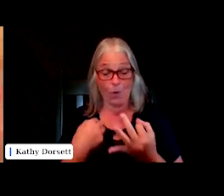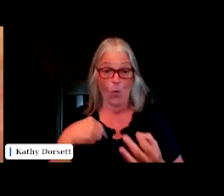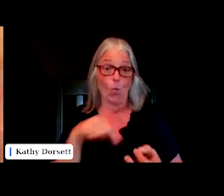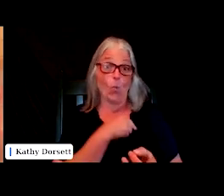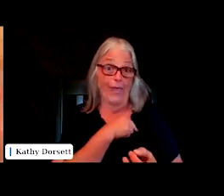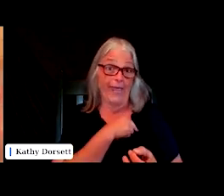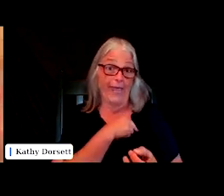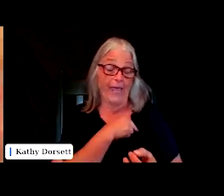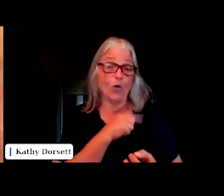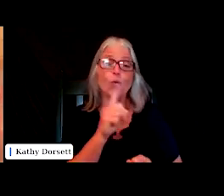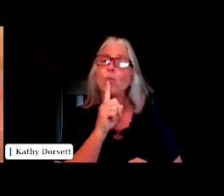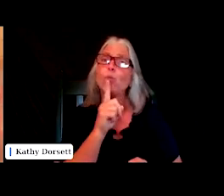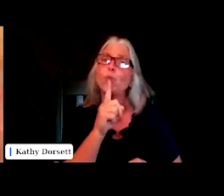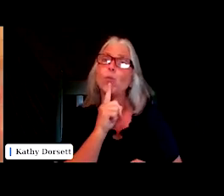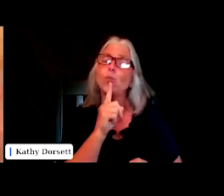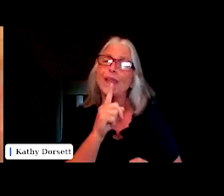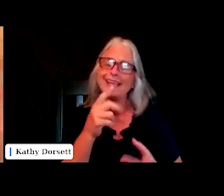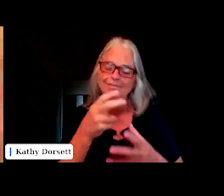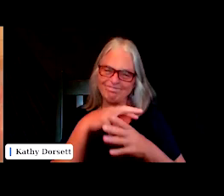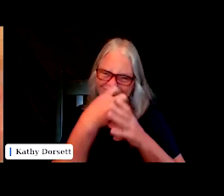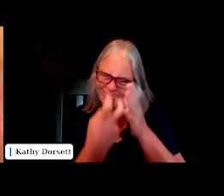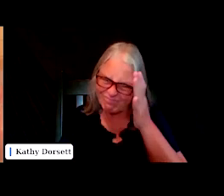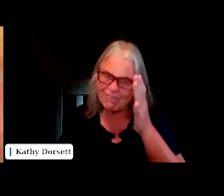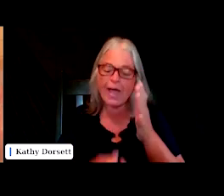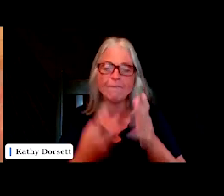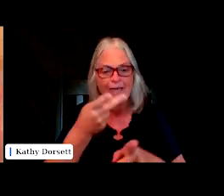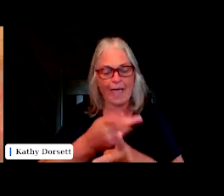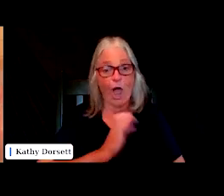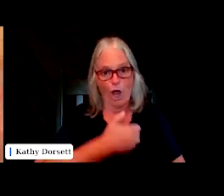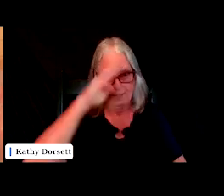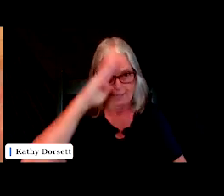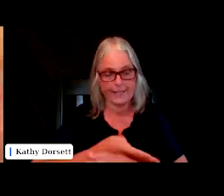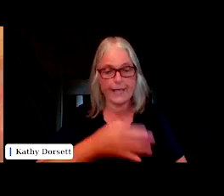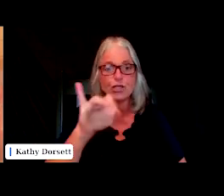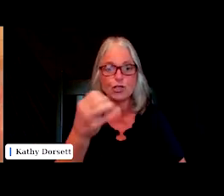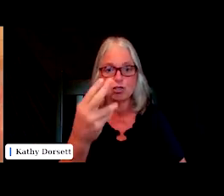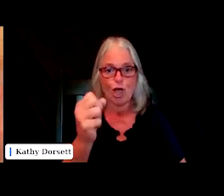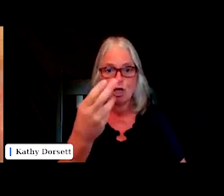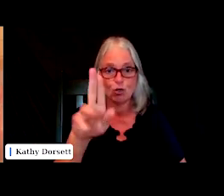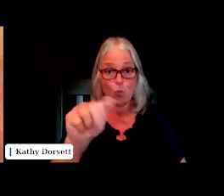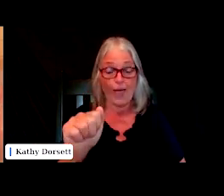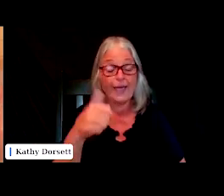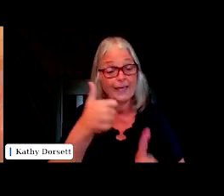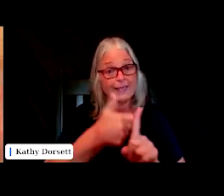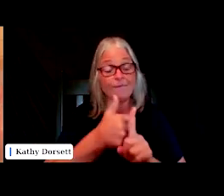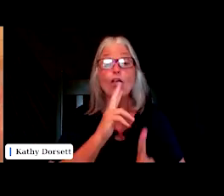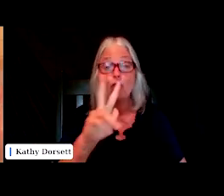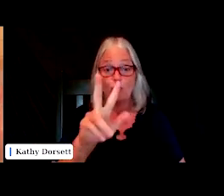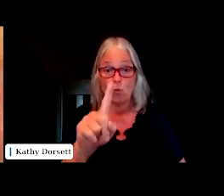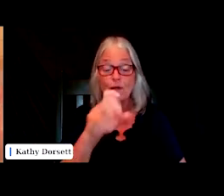Really in the trenches of care for our son Joshua, and Joshua is 31 years old.